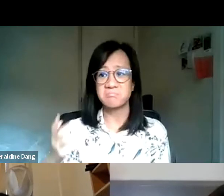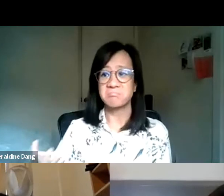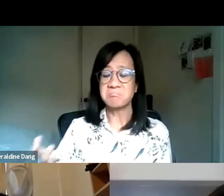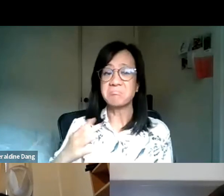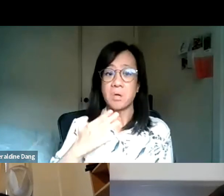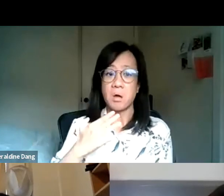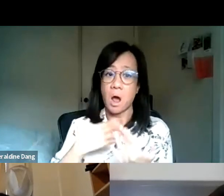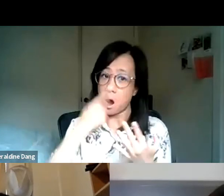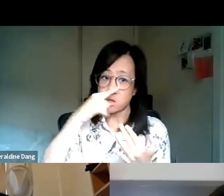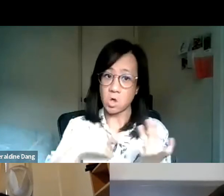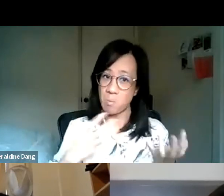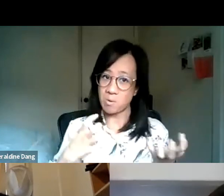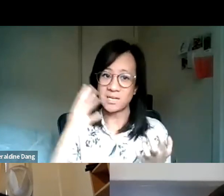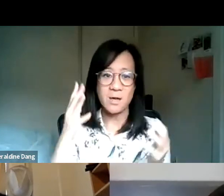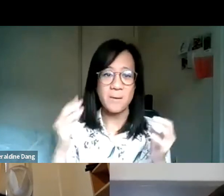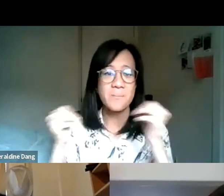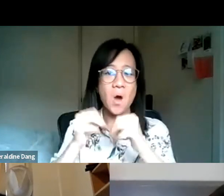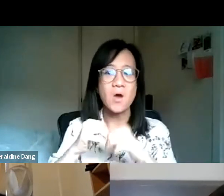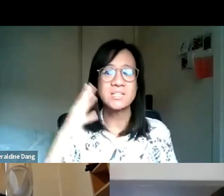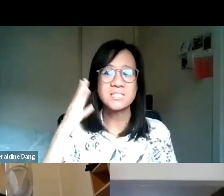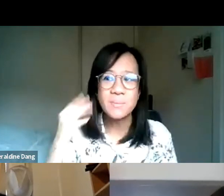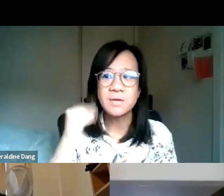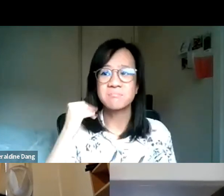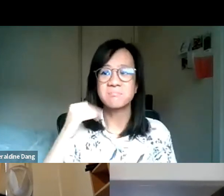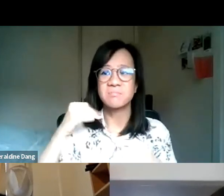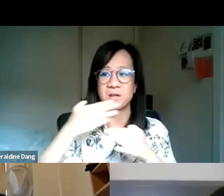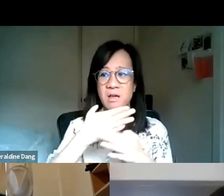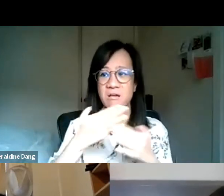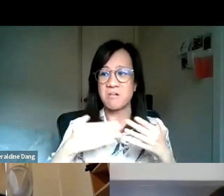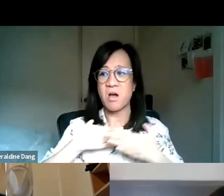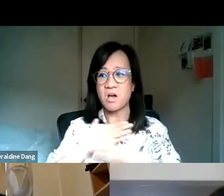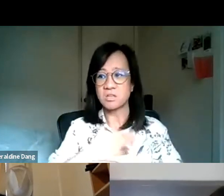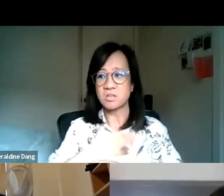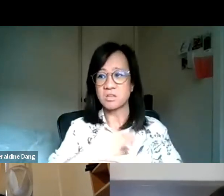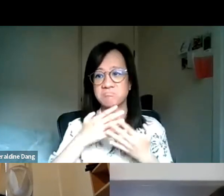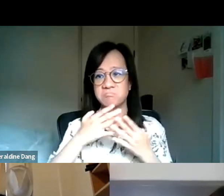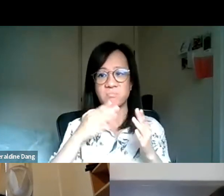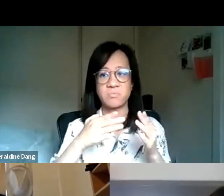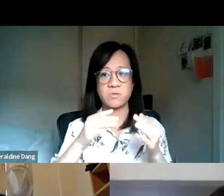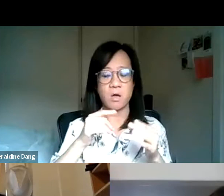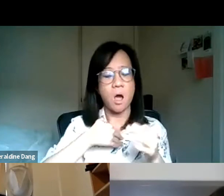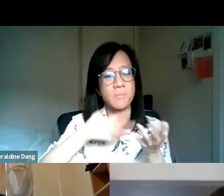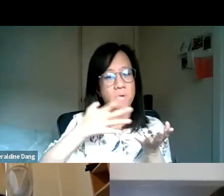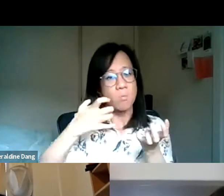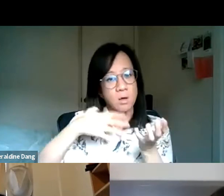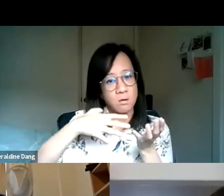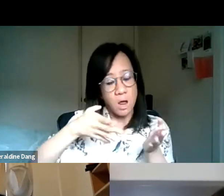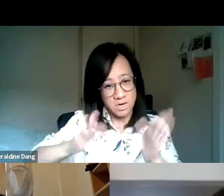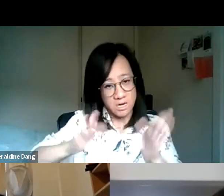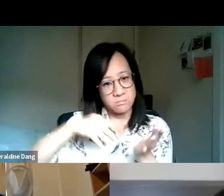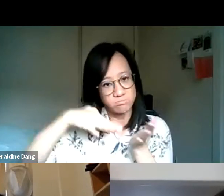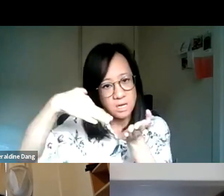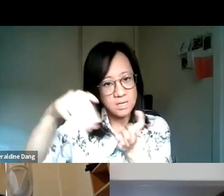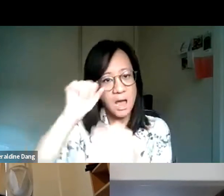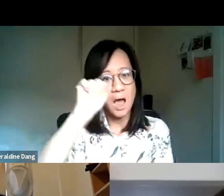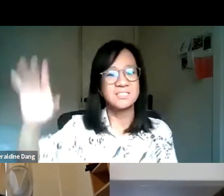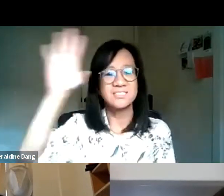education and things. I thought that might be interesting but then I thought maybe I should work more in my specialty,